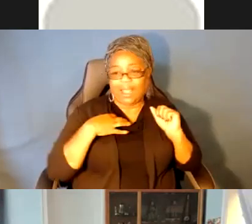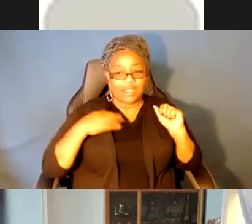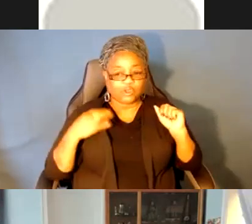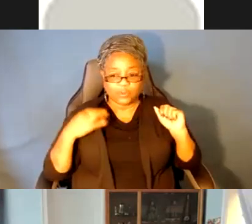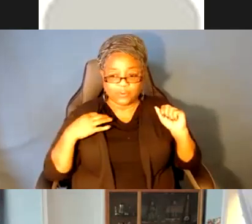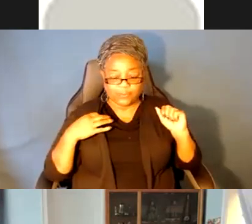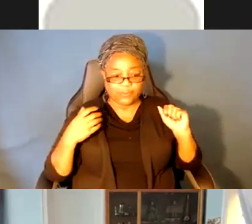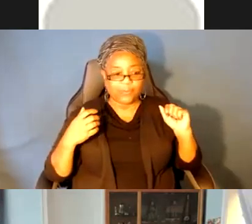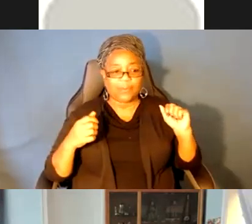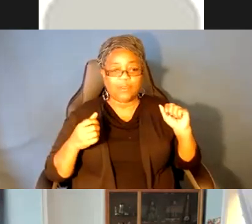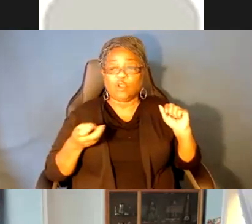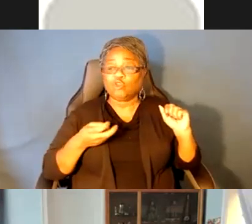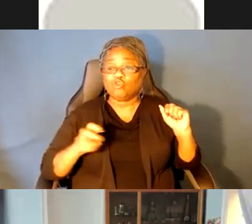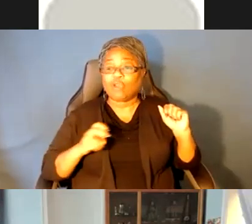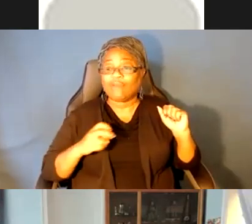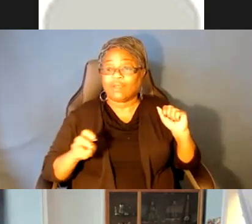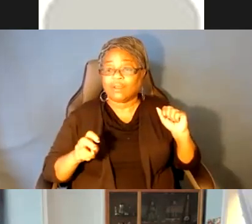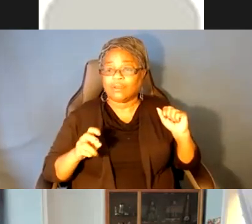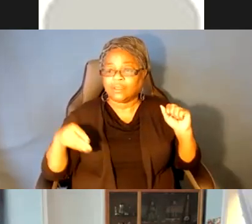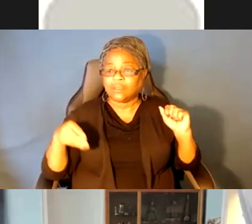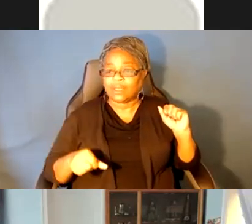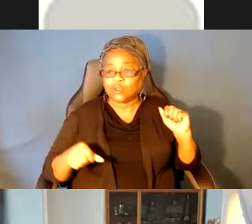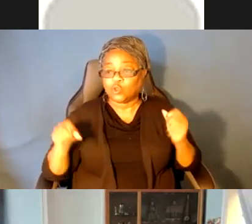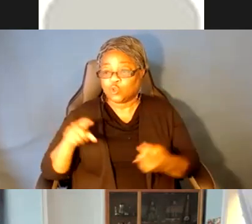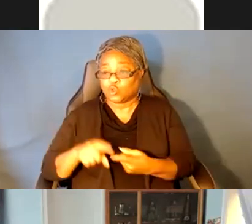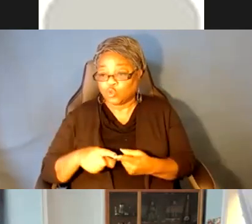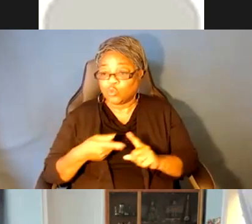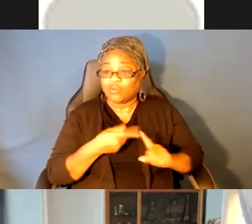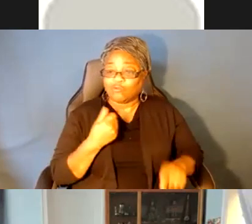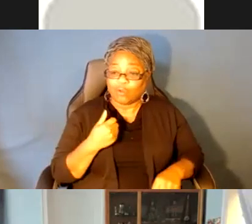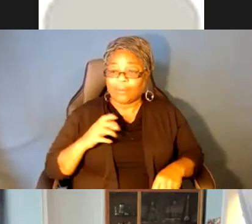Travel expenses to or from Minnesota are also ineligible